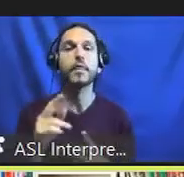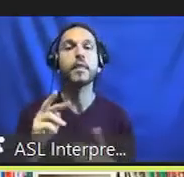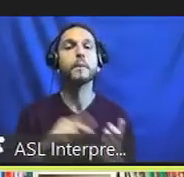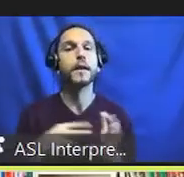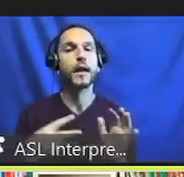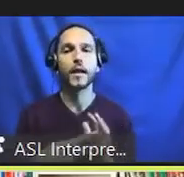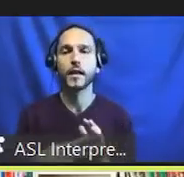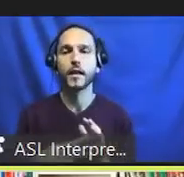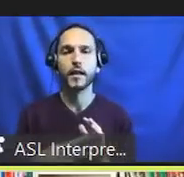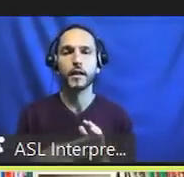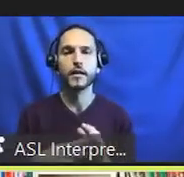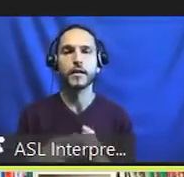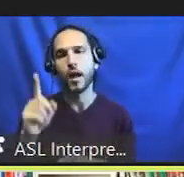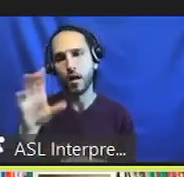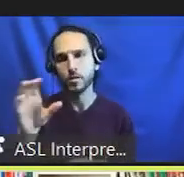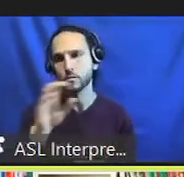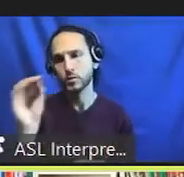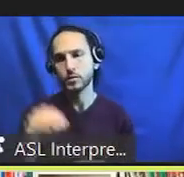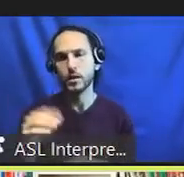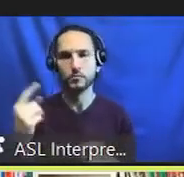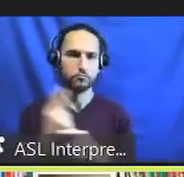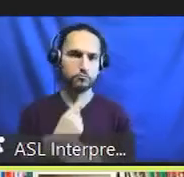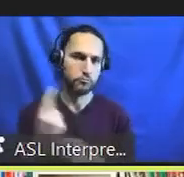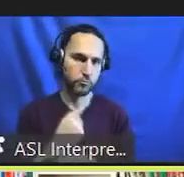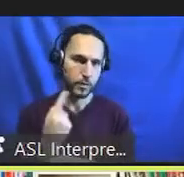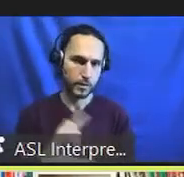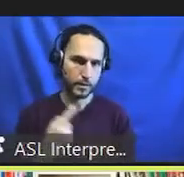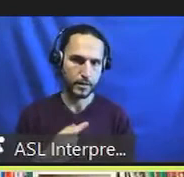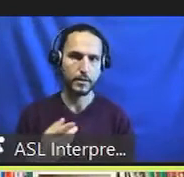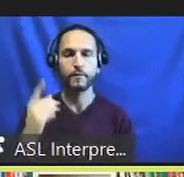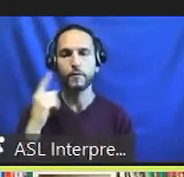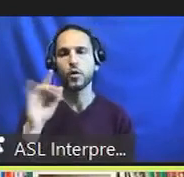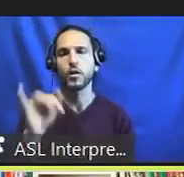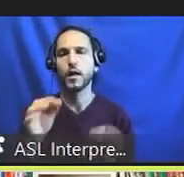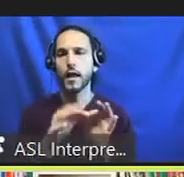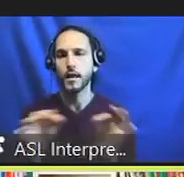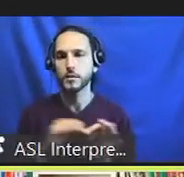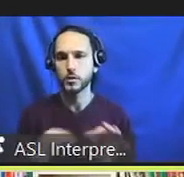is nothing less than 100% accuracy in the captions.